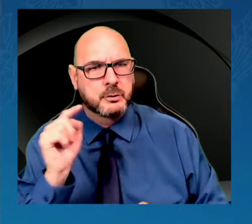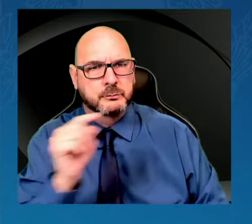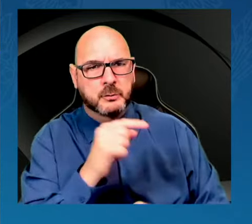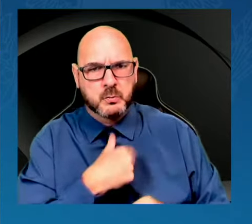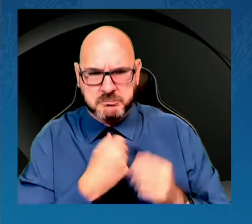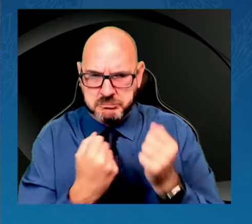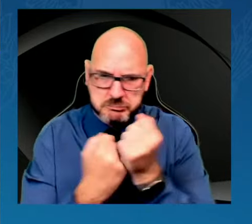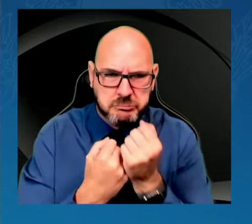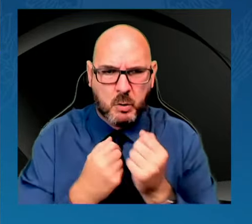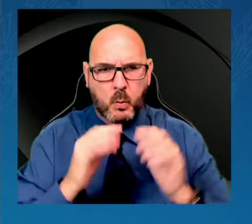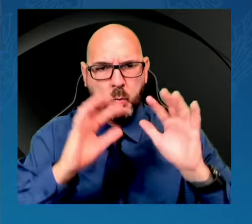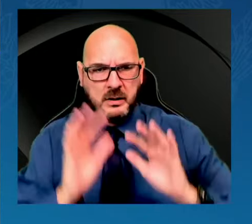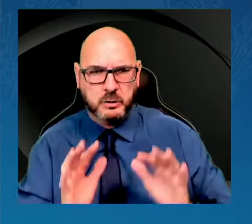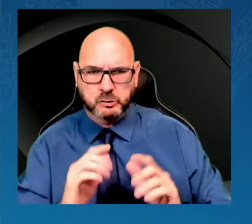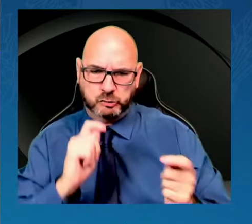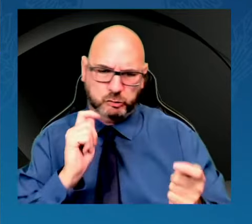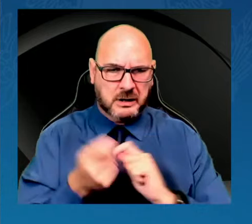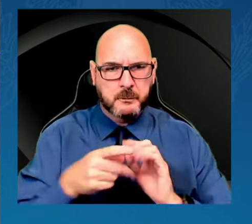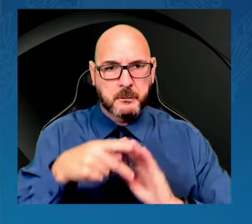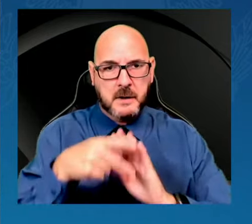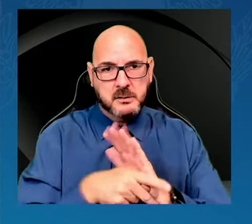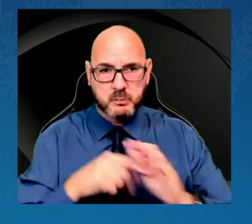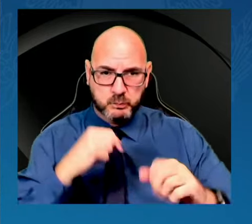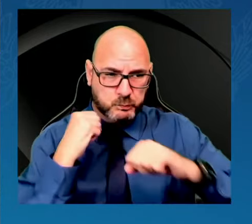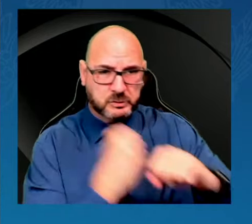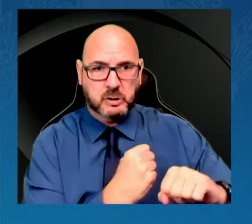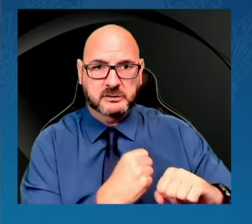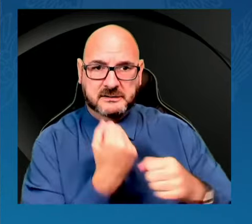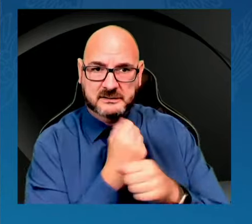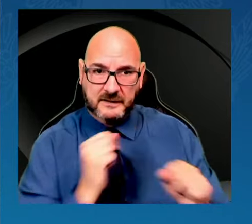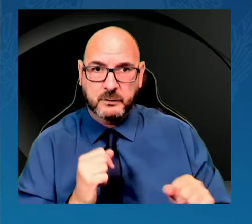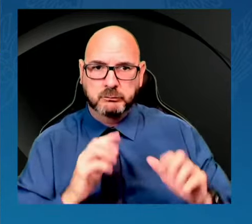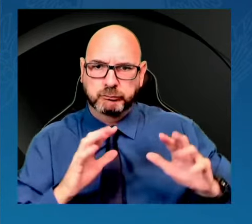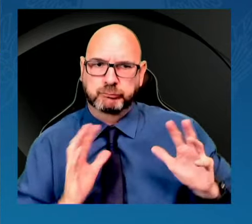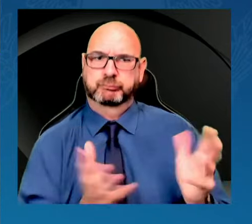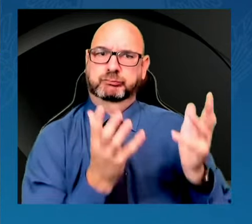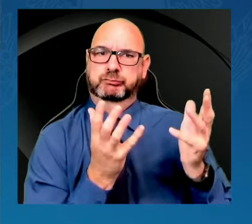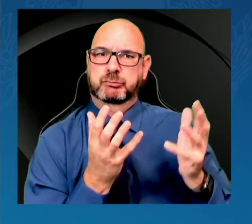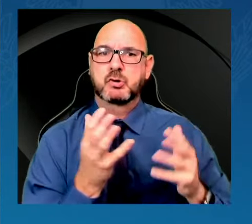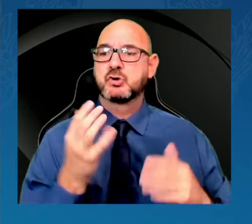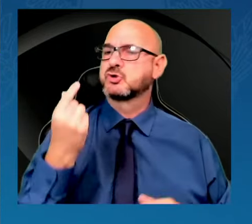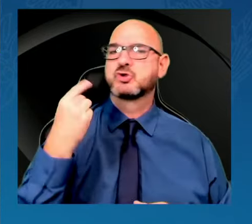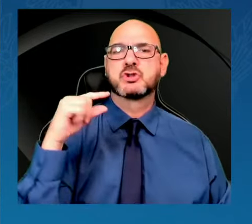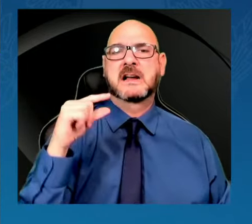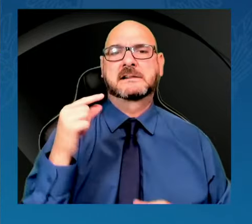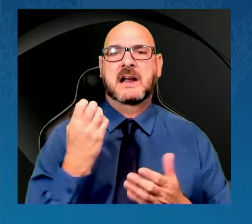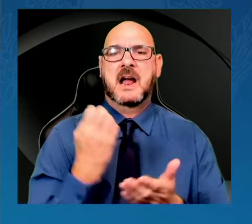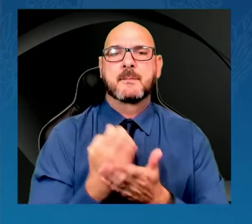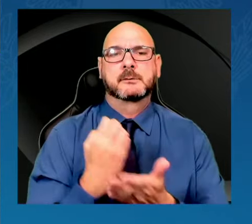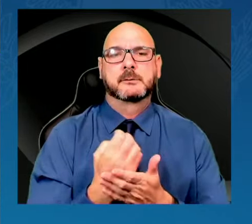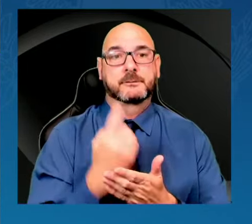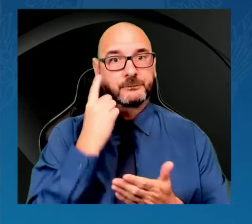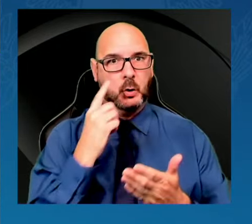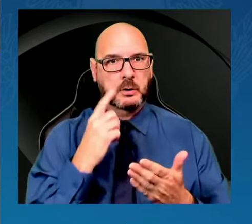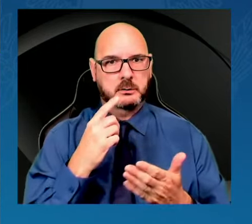but also bolster the green economy of the places that we love. So, Madam Vice President,